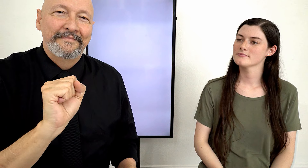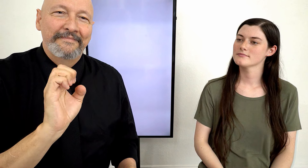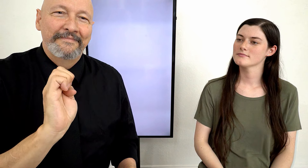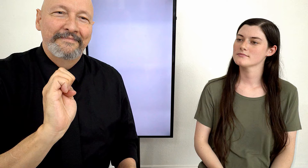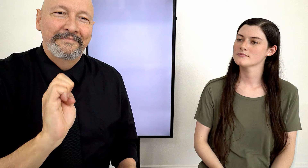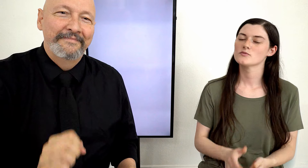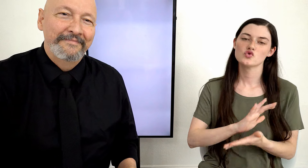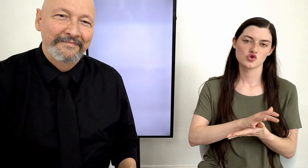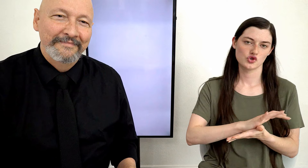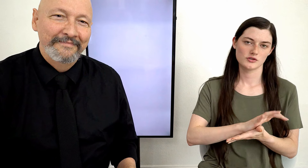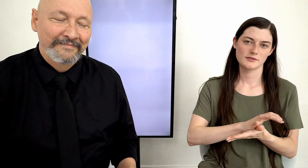cheese